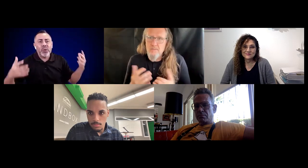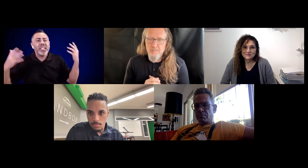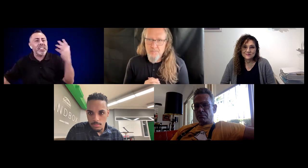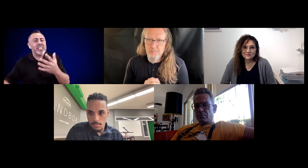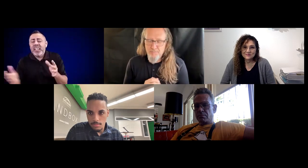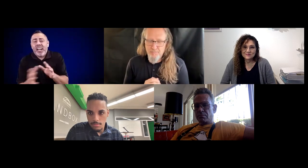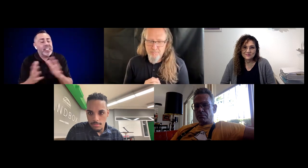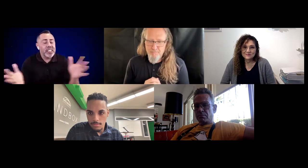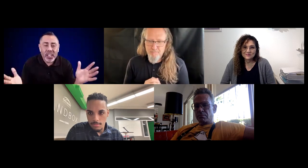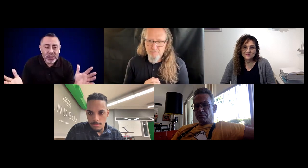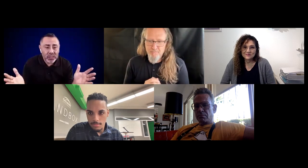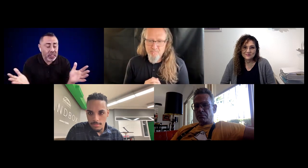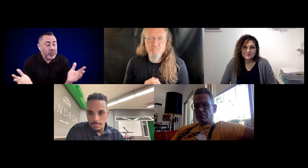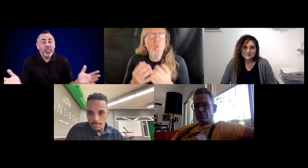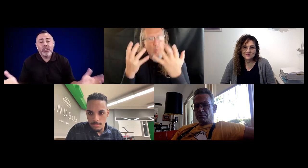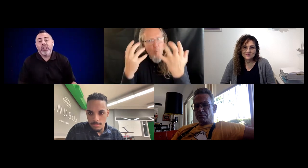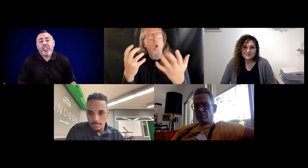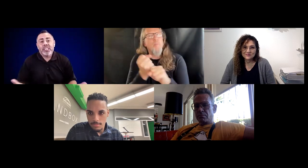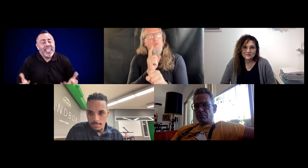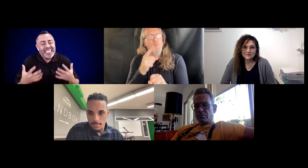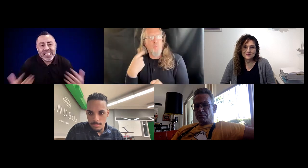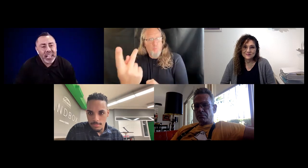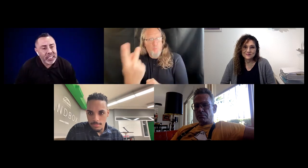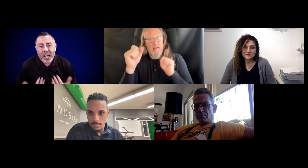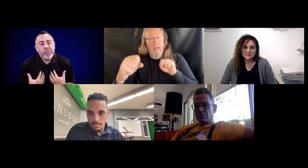I can just tell you the community overall is excited. I am excited.